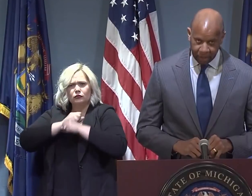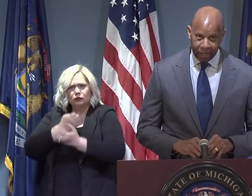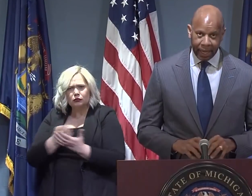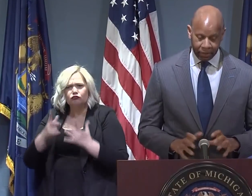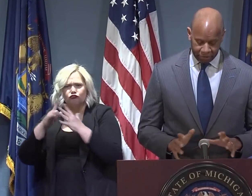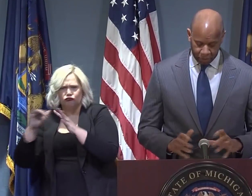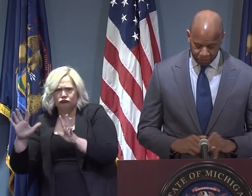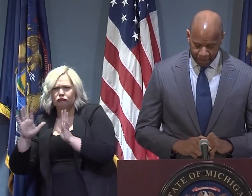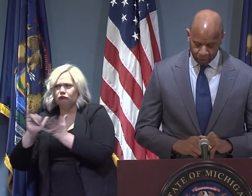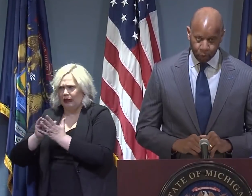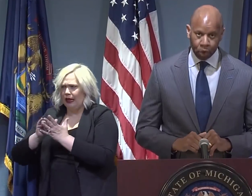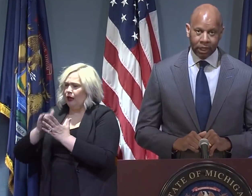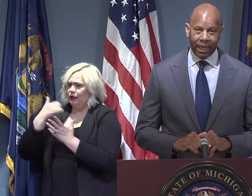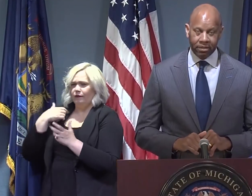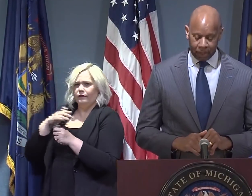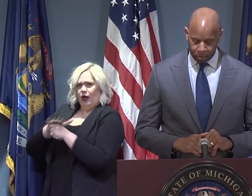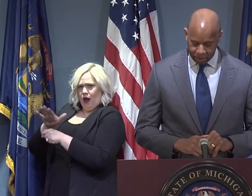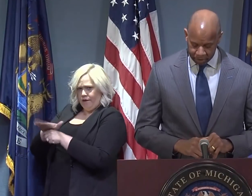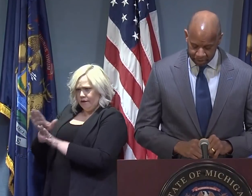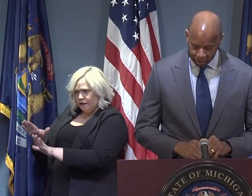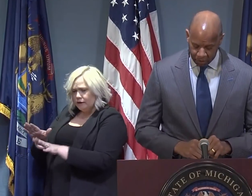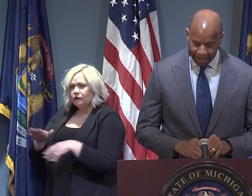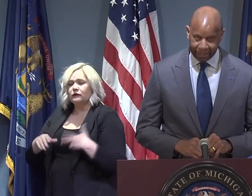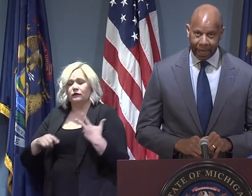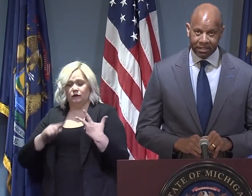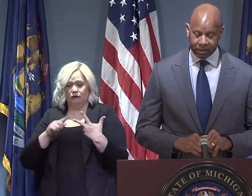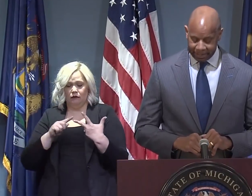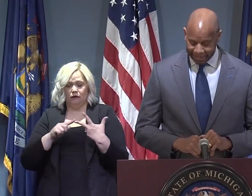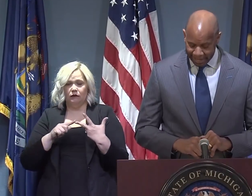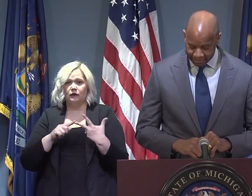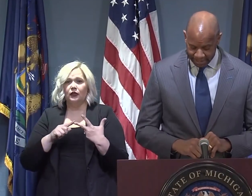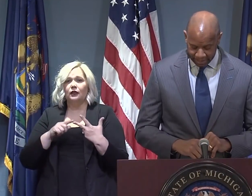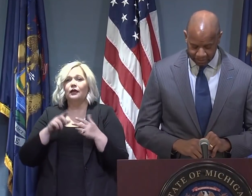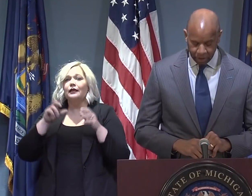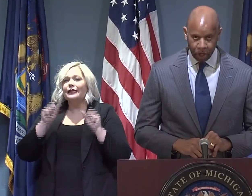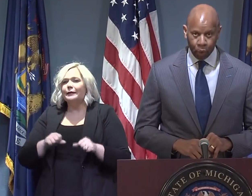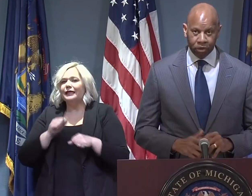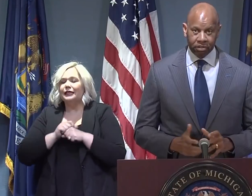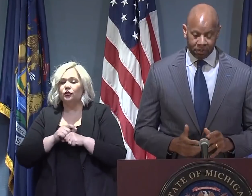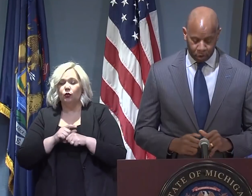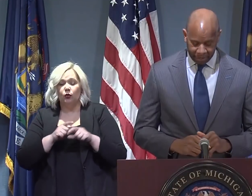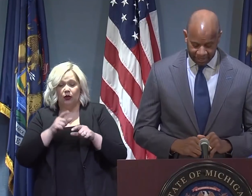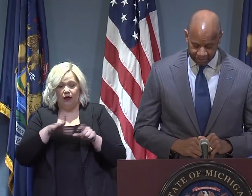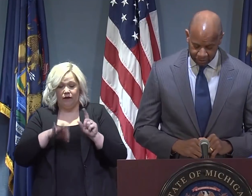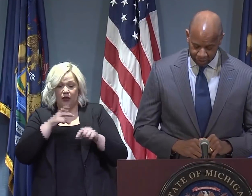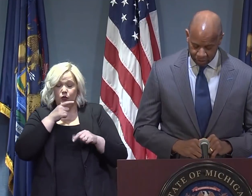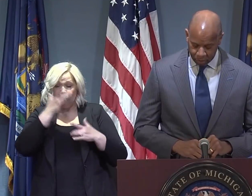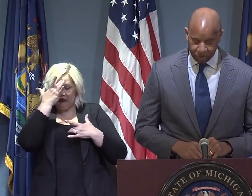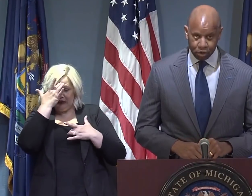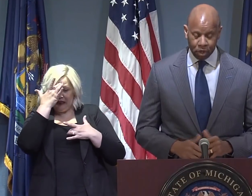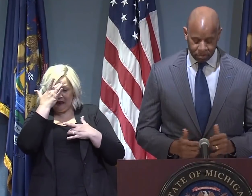AND AVAILABILITY OF ICU AND GENERAL MEDICAL SURGICAL BEDS, PPE, ETC. THE THIRD FACTOR TO